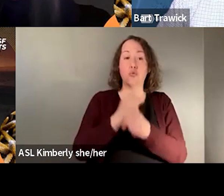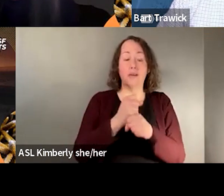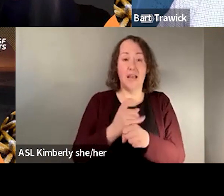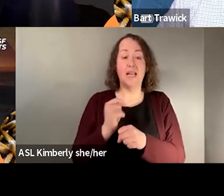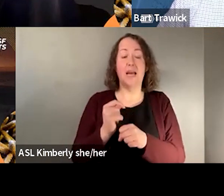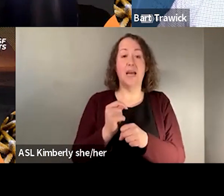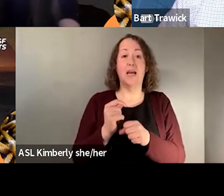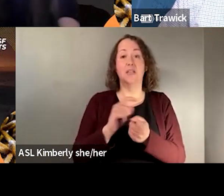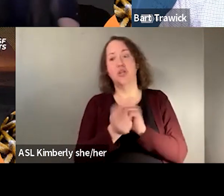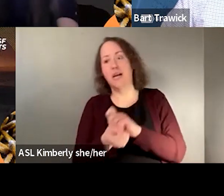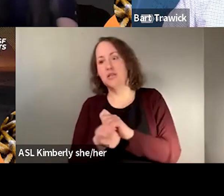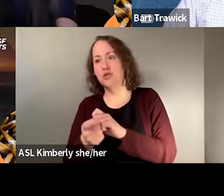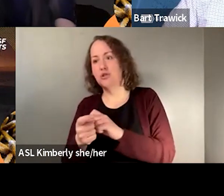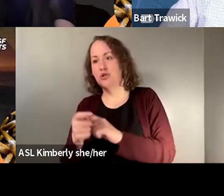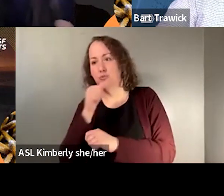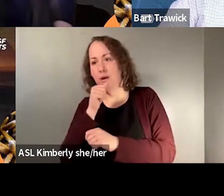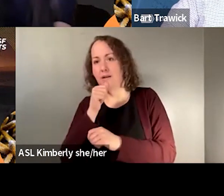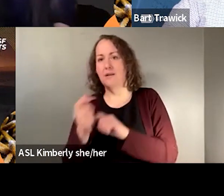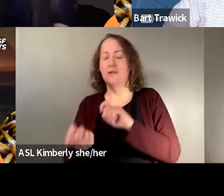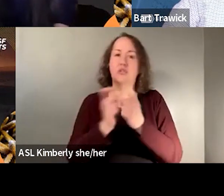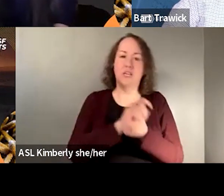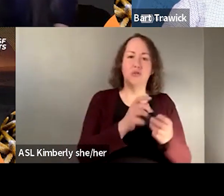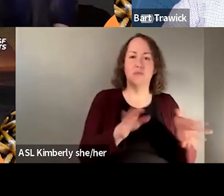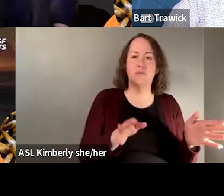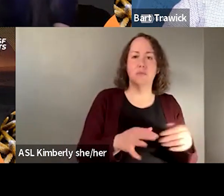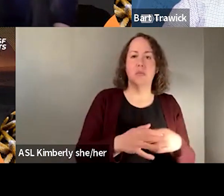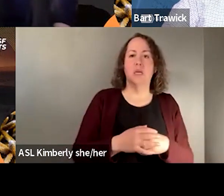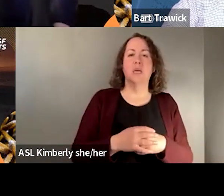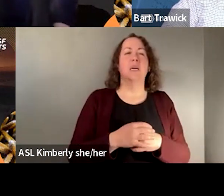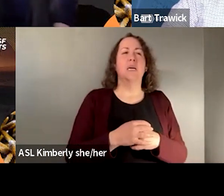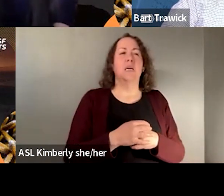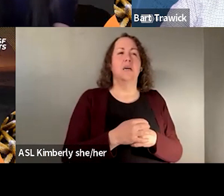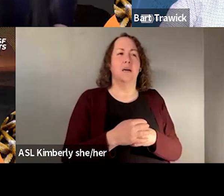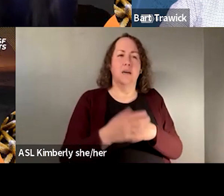Bart Trawick: Sure. That's a feature that we're going to discontinue going forward.